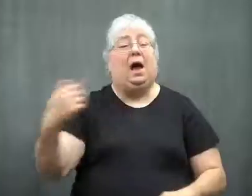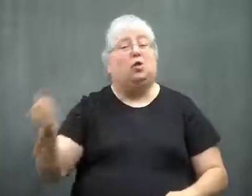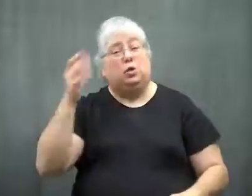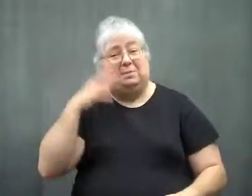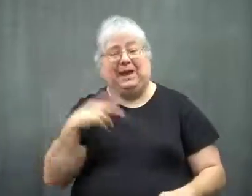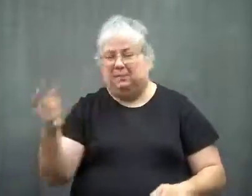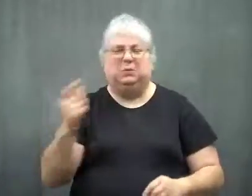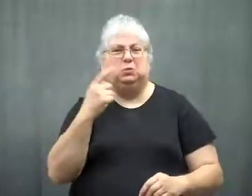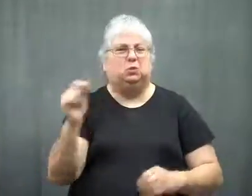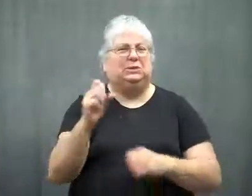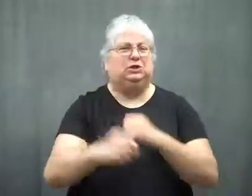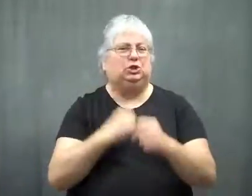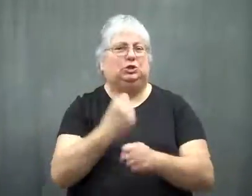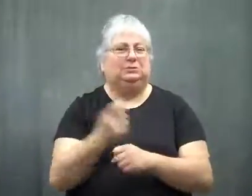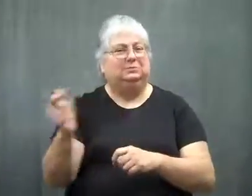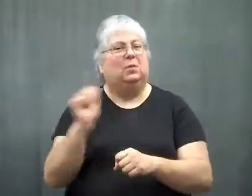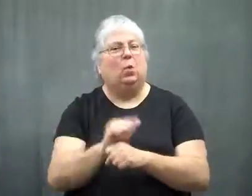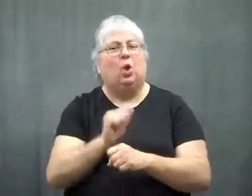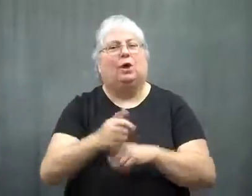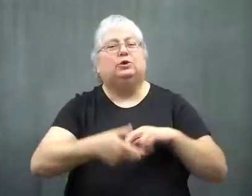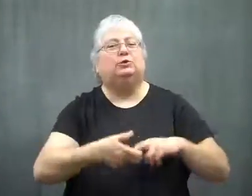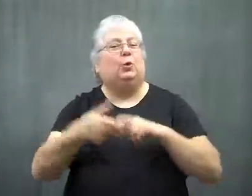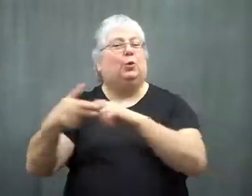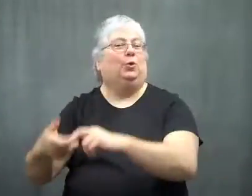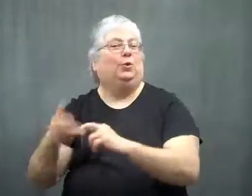The tow company operator said he had been doing it for 20 years.